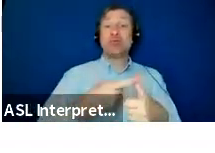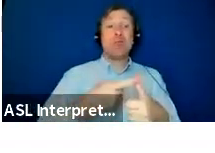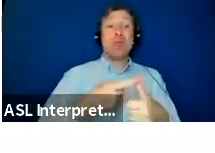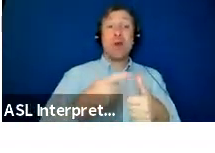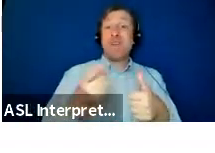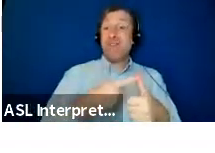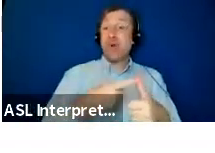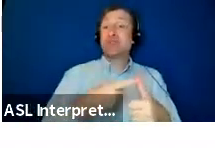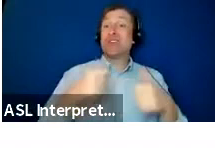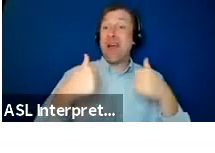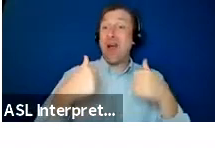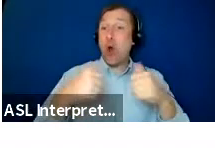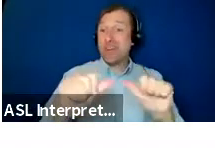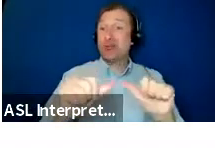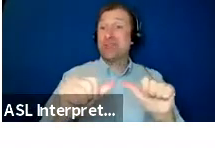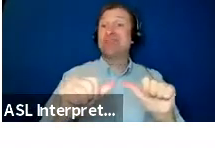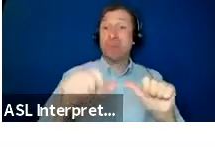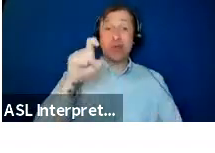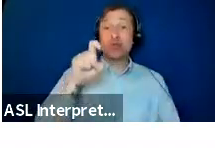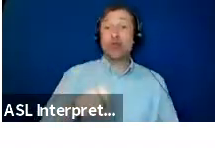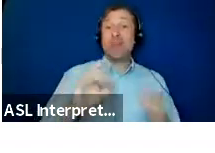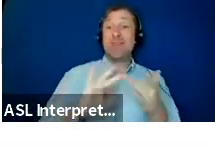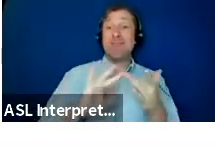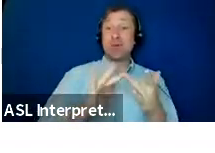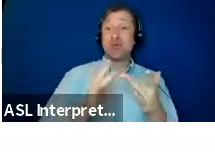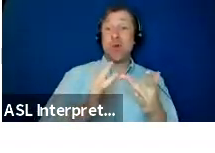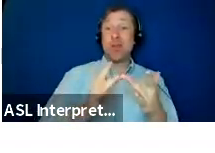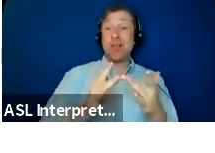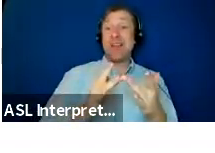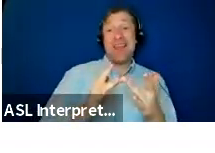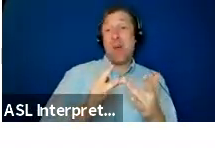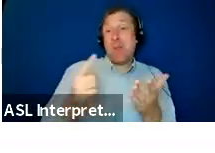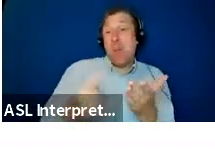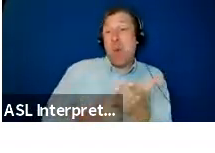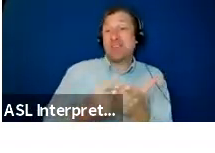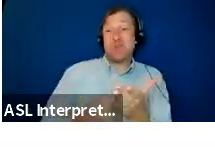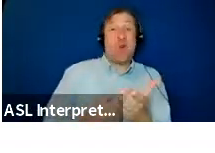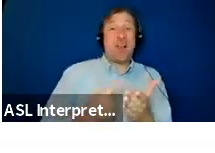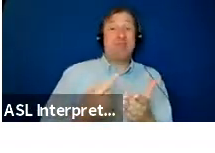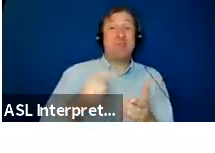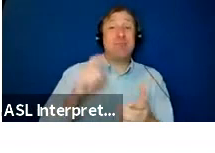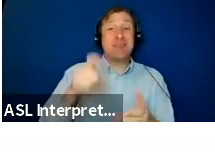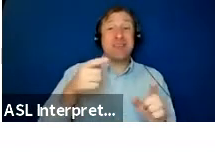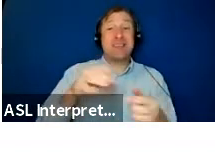unless there's a specific reason articulated, why an in person casting session is necessary. This has become the norm already.